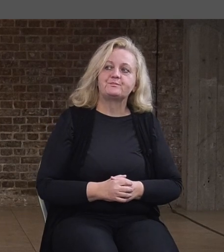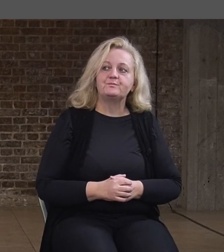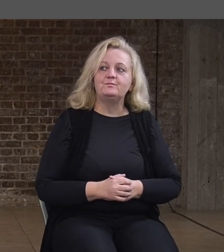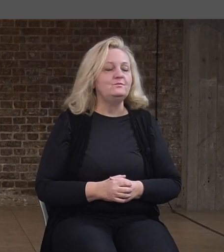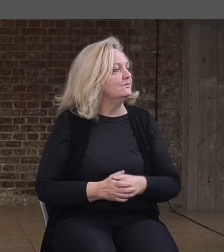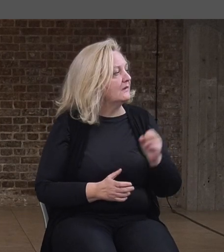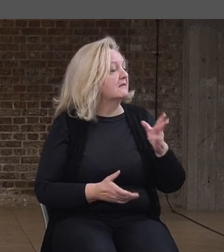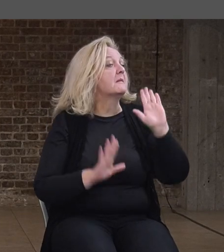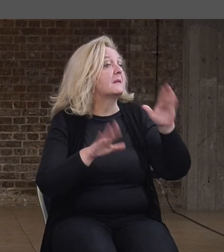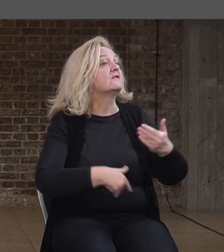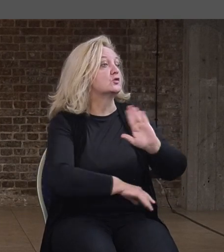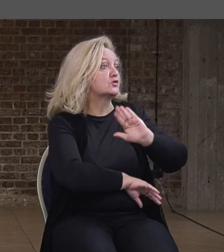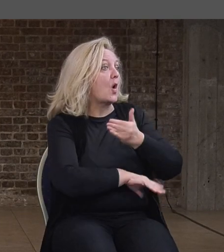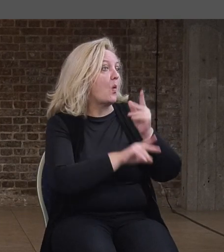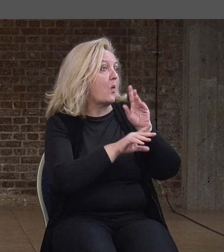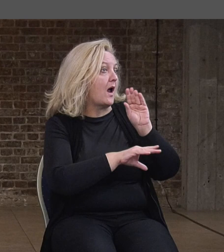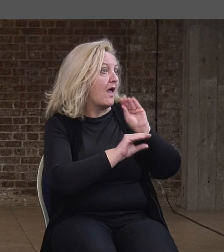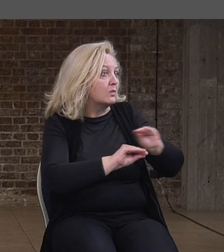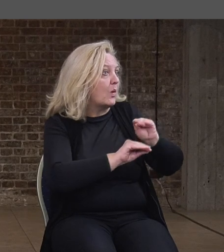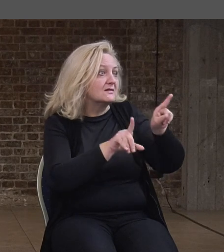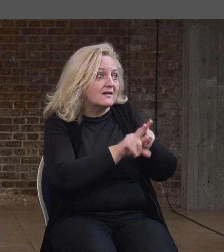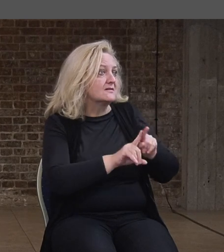[Karolina]: Although in school, in education, right?